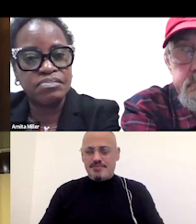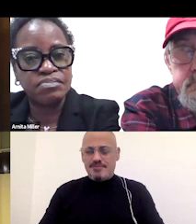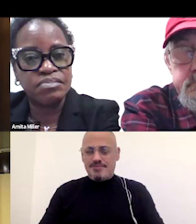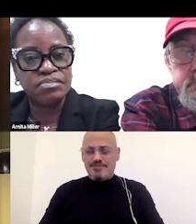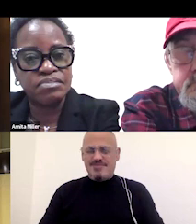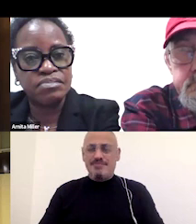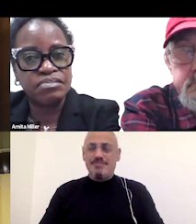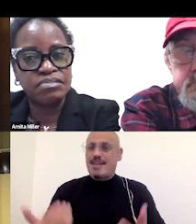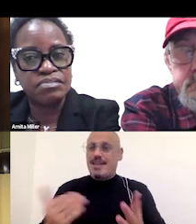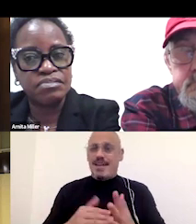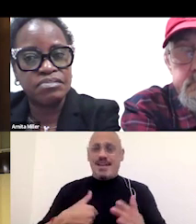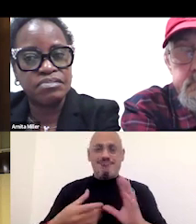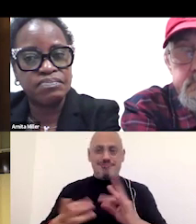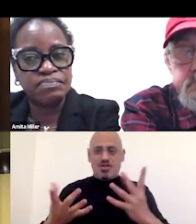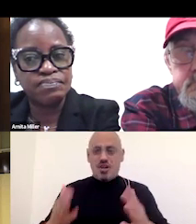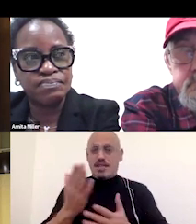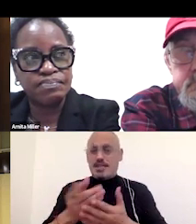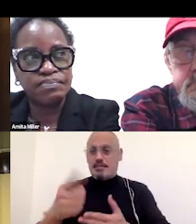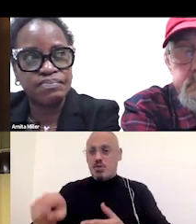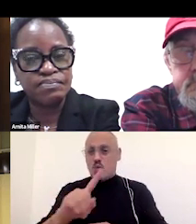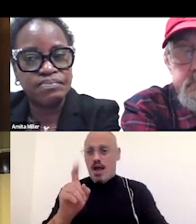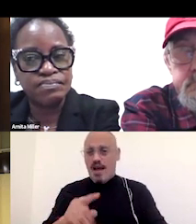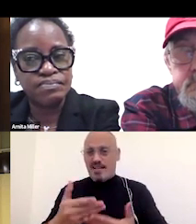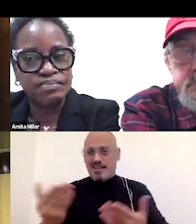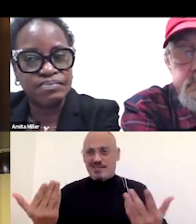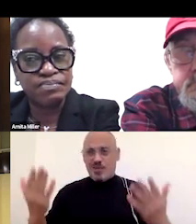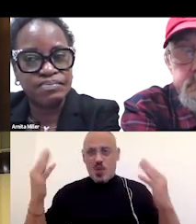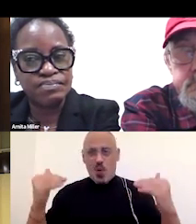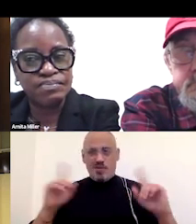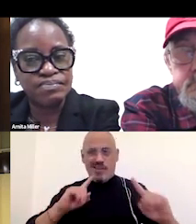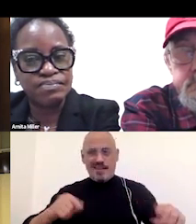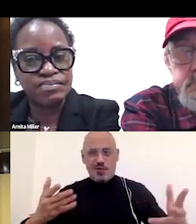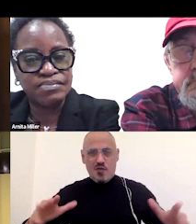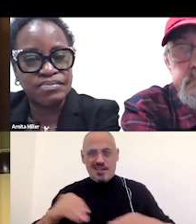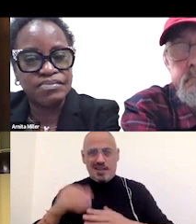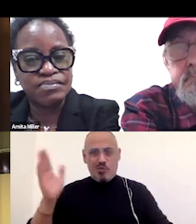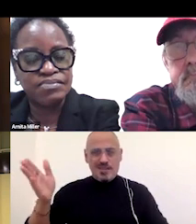And, again, as I said, some of you asked questions that I'm hoping were answered, as the panelist,